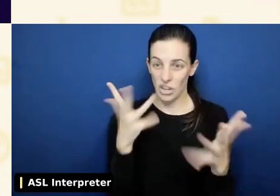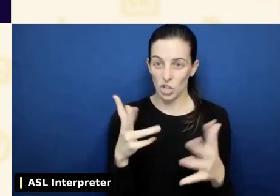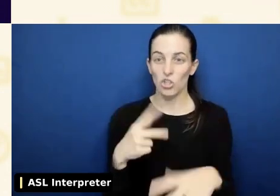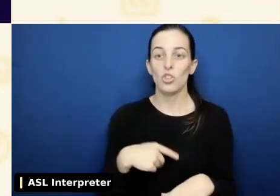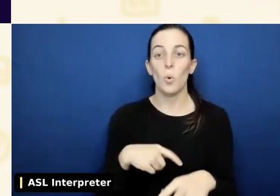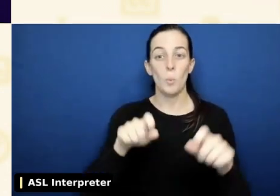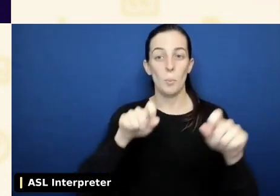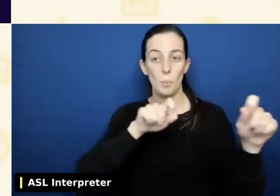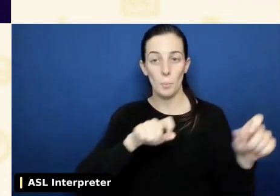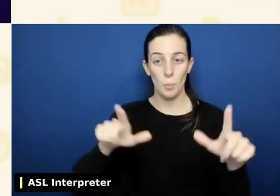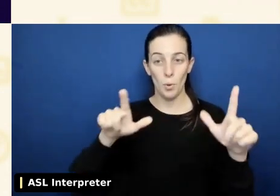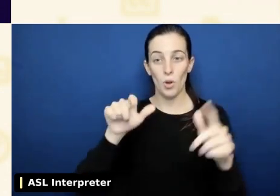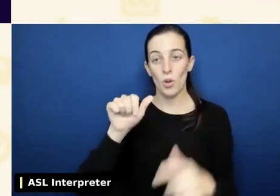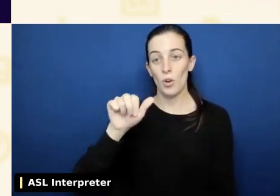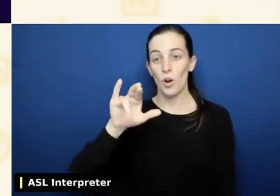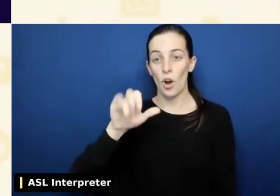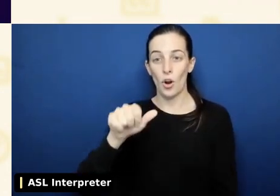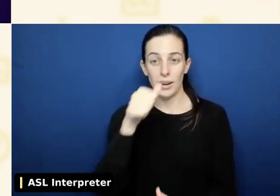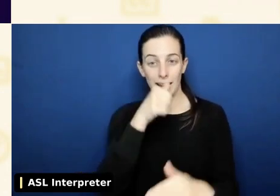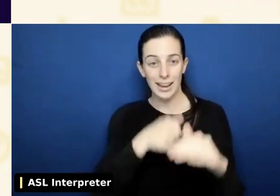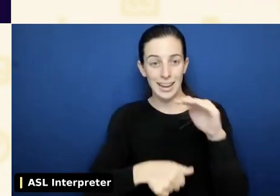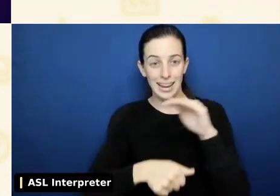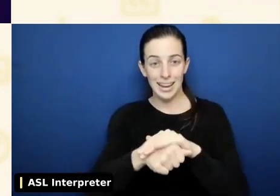I scroll up. Oh, they're not in my post.